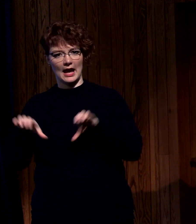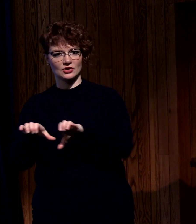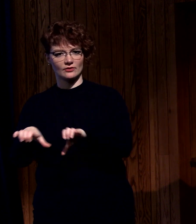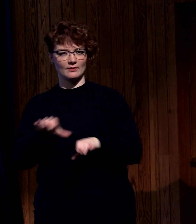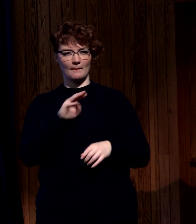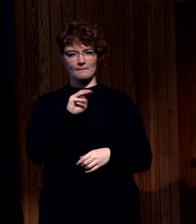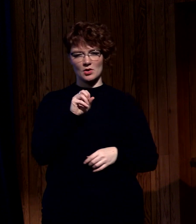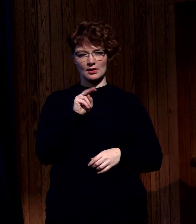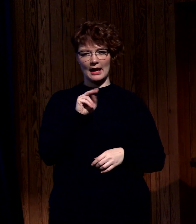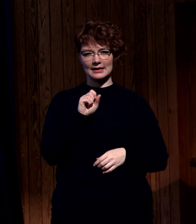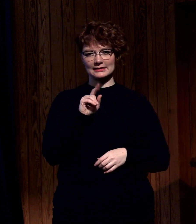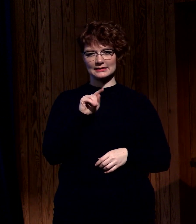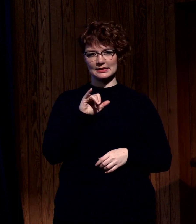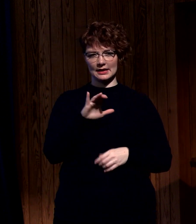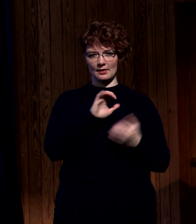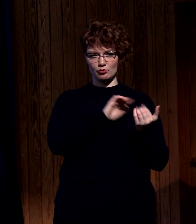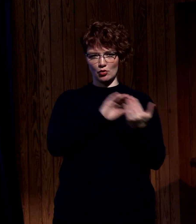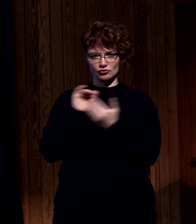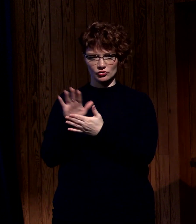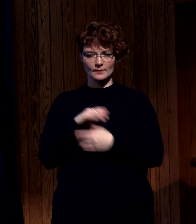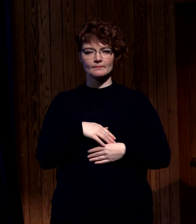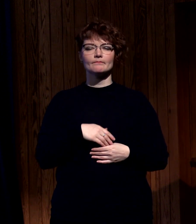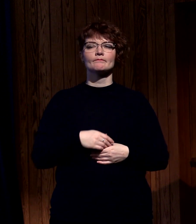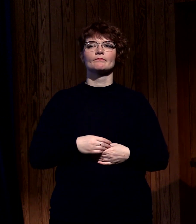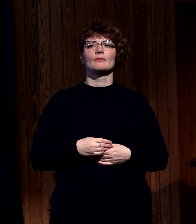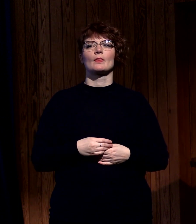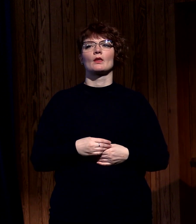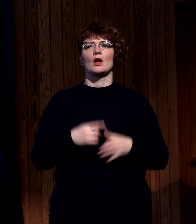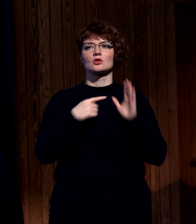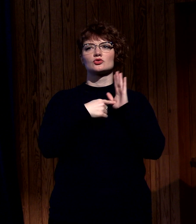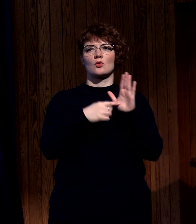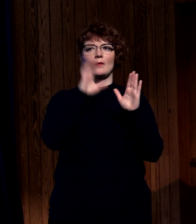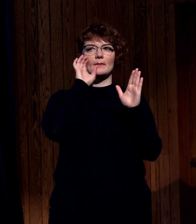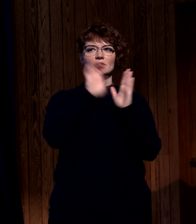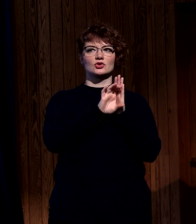monks. And I'm going to show this picture and what I would